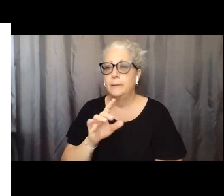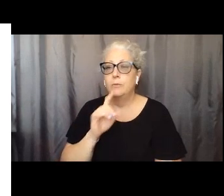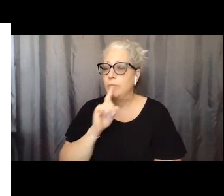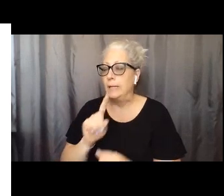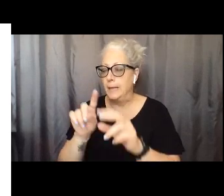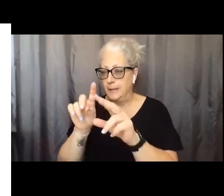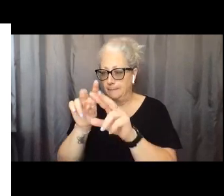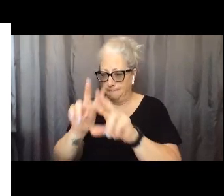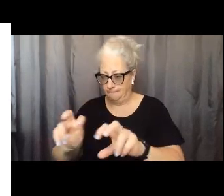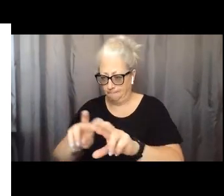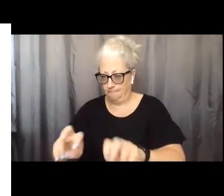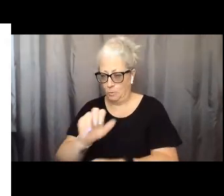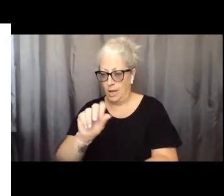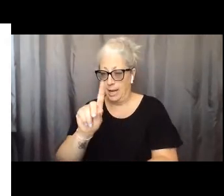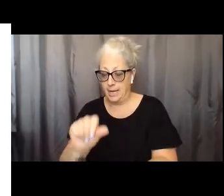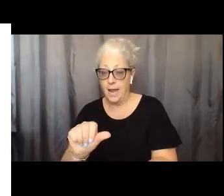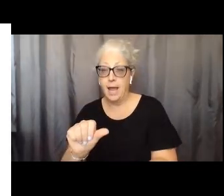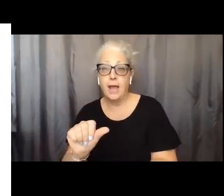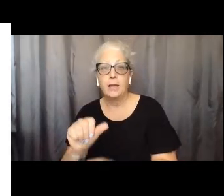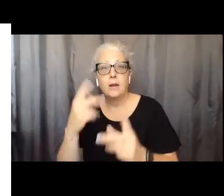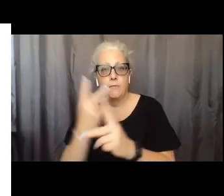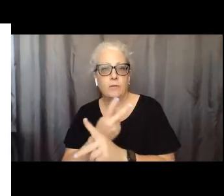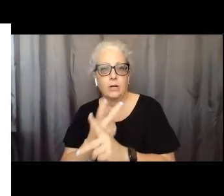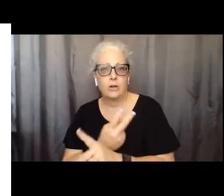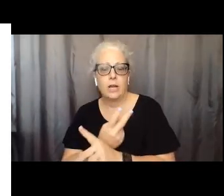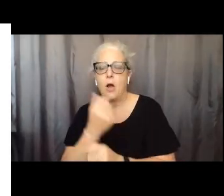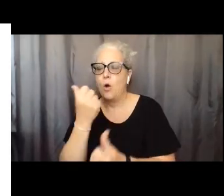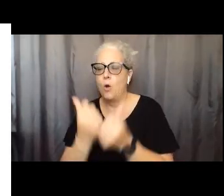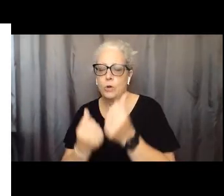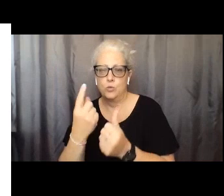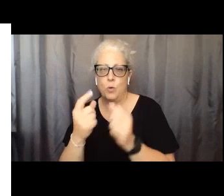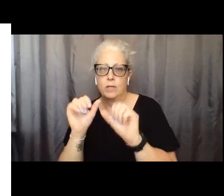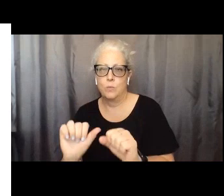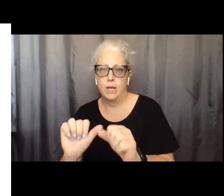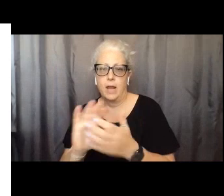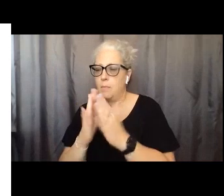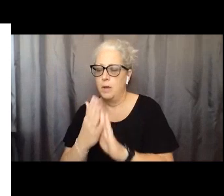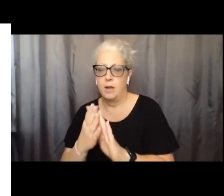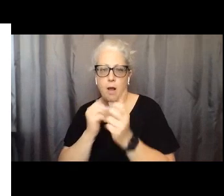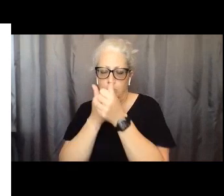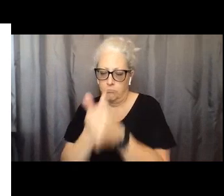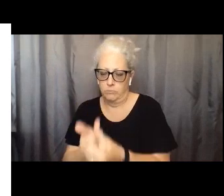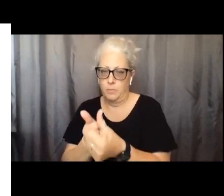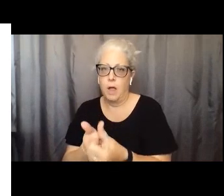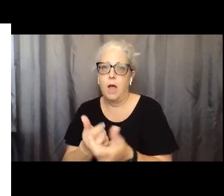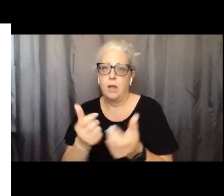[Roby Poche (DES)] Once the document is drafted, we can then begin to ask for funding for these projects. [Roby Poche (DES)] There is potential